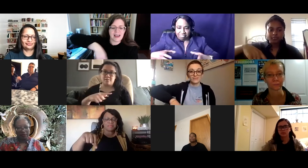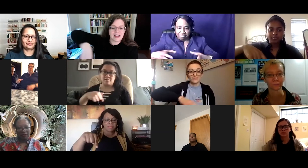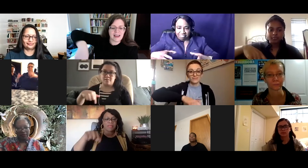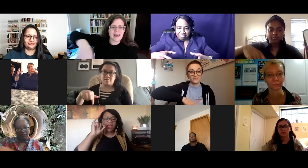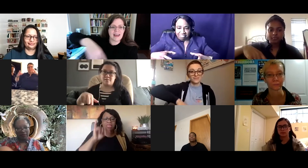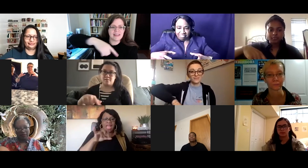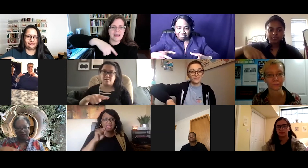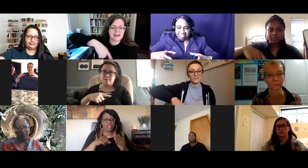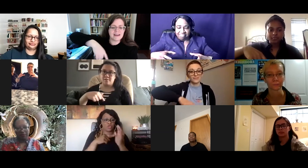And then